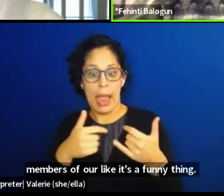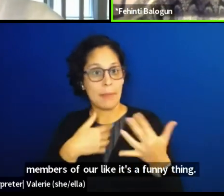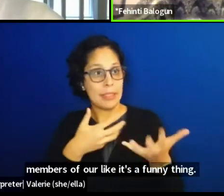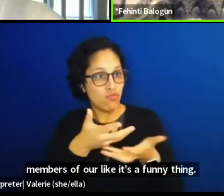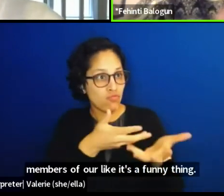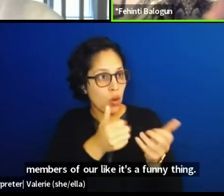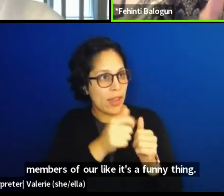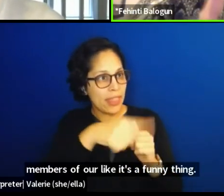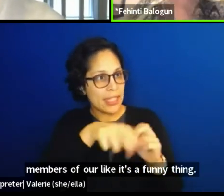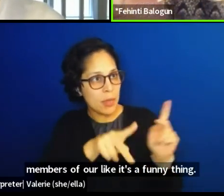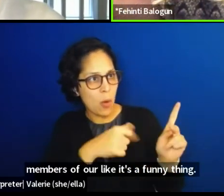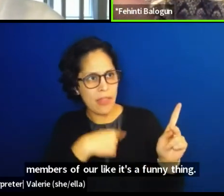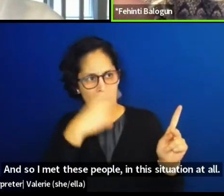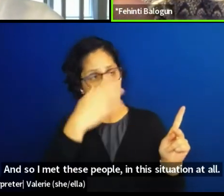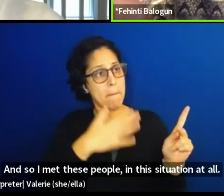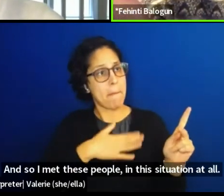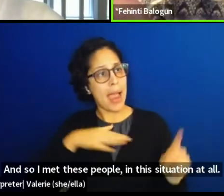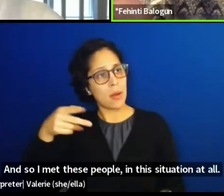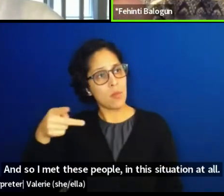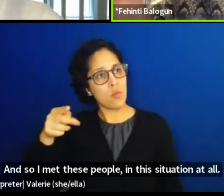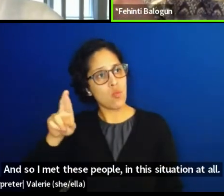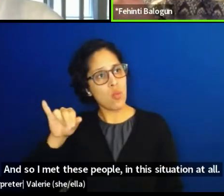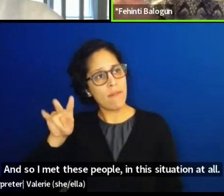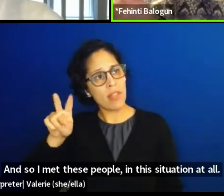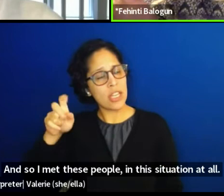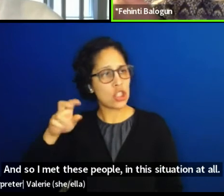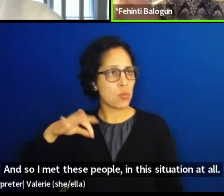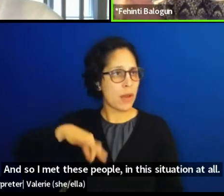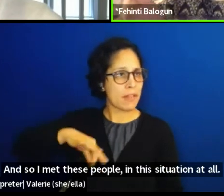well, I can use my privilege to bridge the gap.